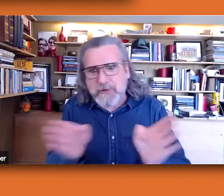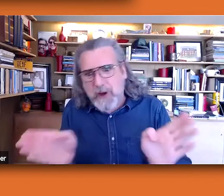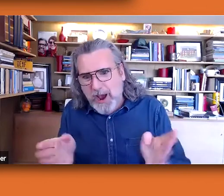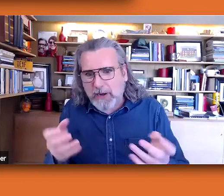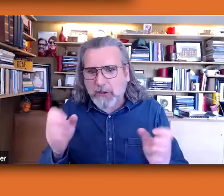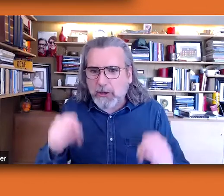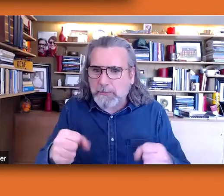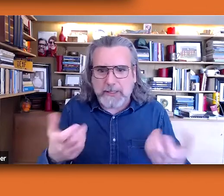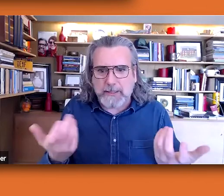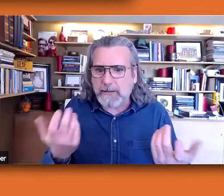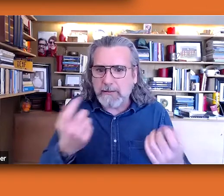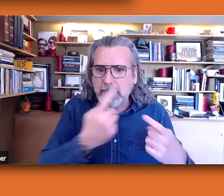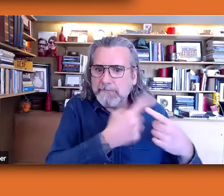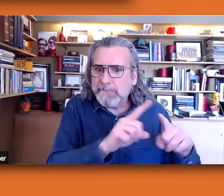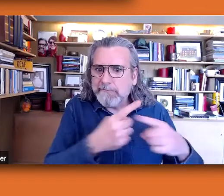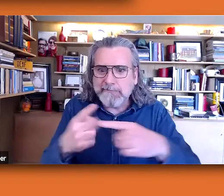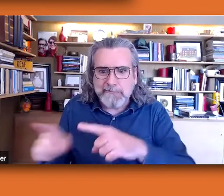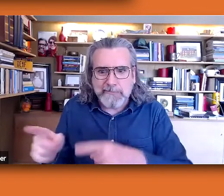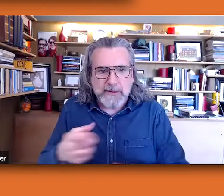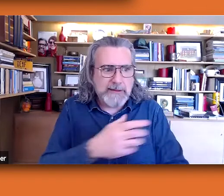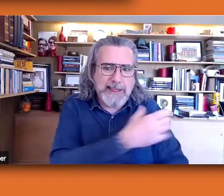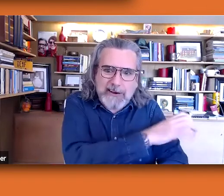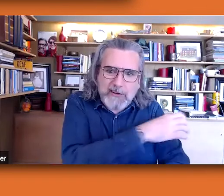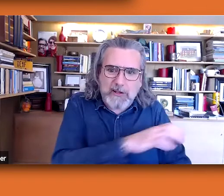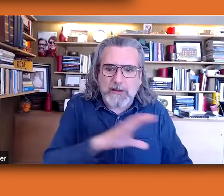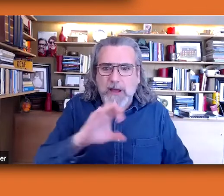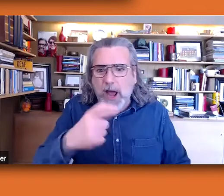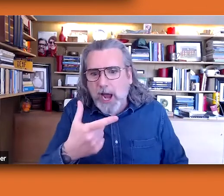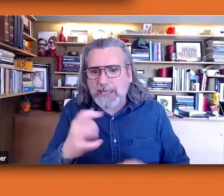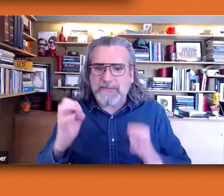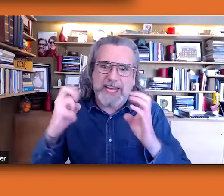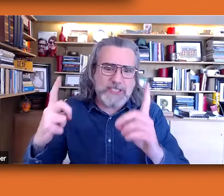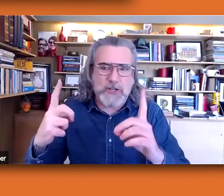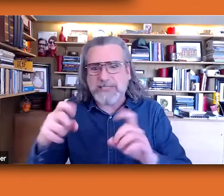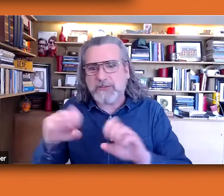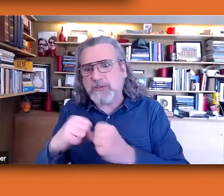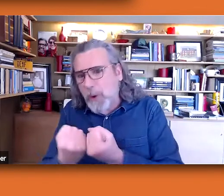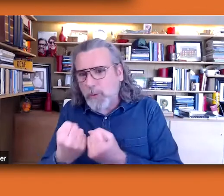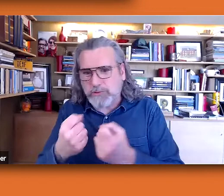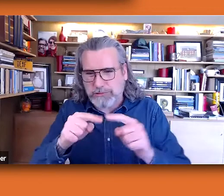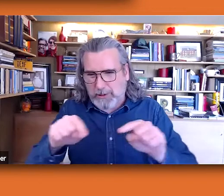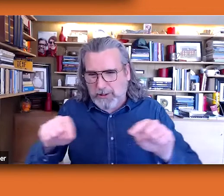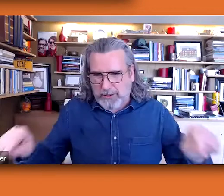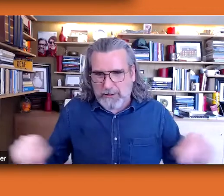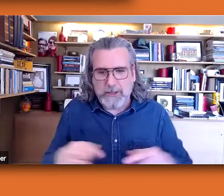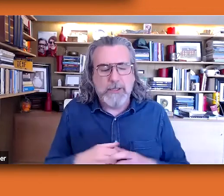and that I wanted to get my PhD. But again, psychology can look very different. There's clinical, cognitive, educational--